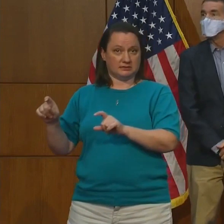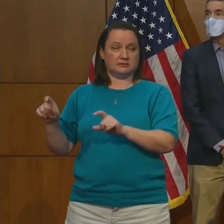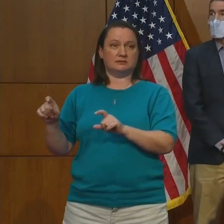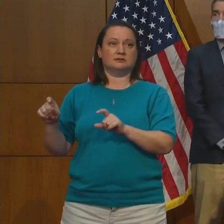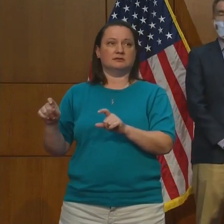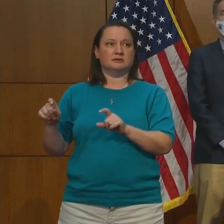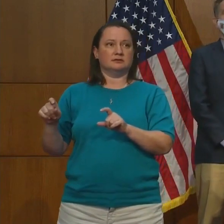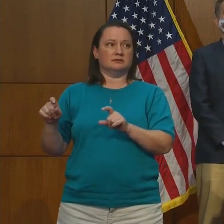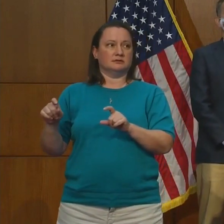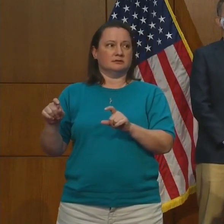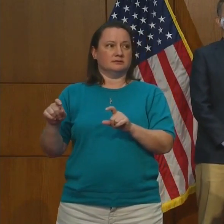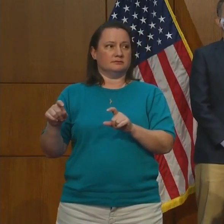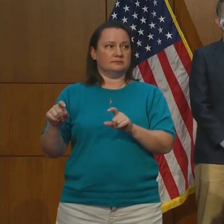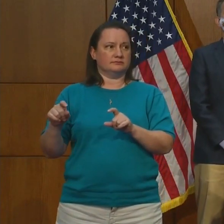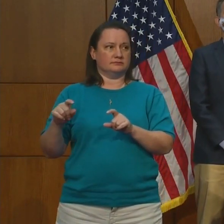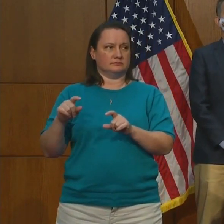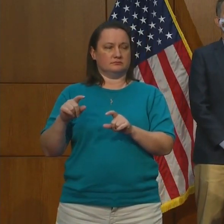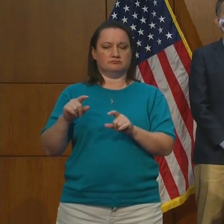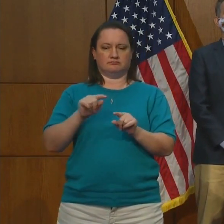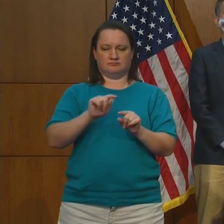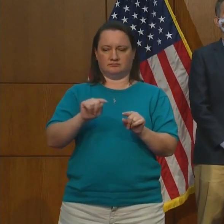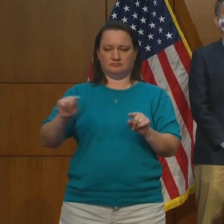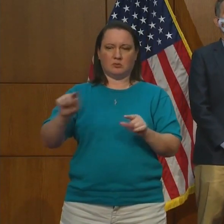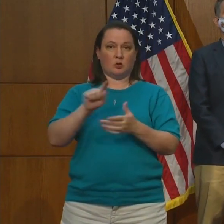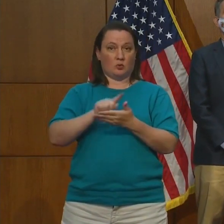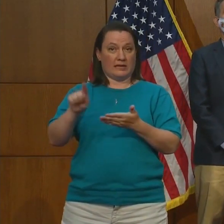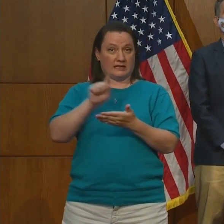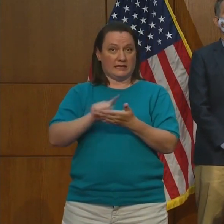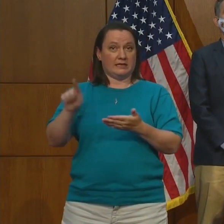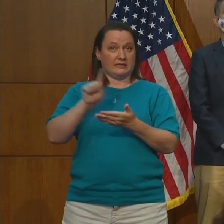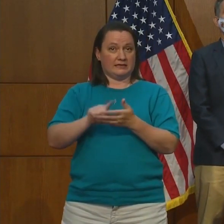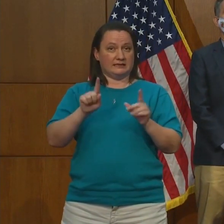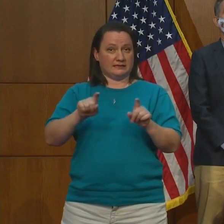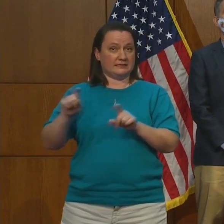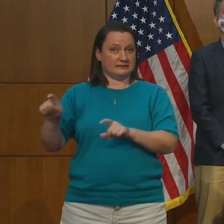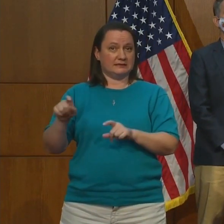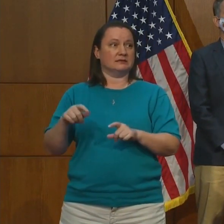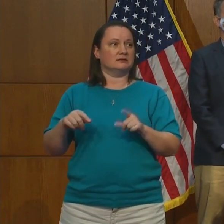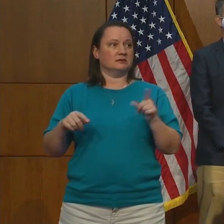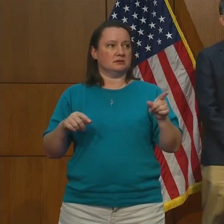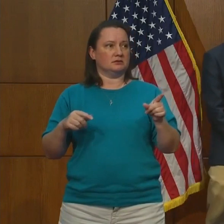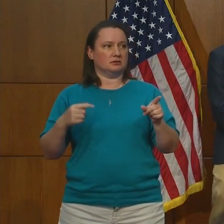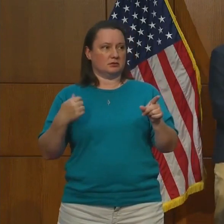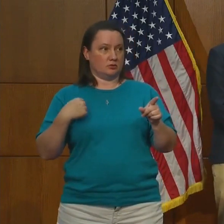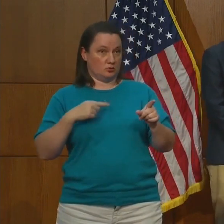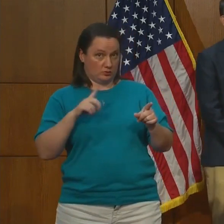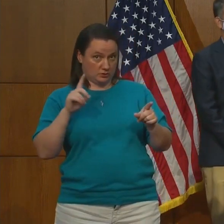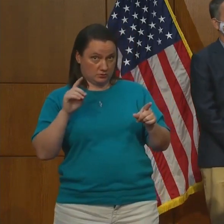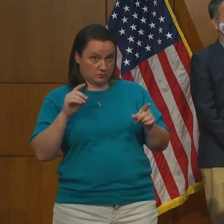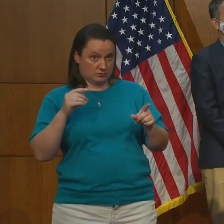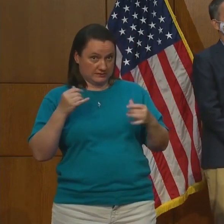LANA. THANK YOU. HI THANKS KATE I THINK THAT QUESTIONS ABOUT WHETHER WE'RE STILL TESTING OUT